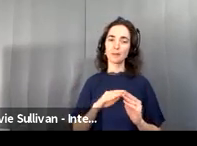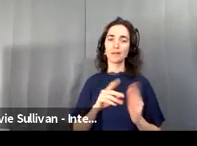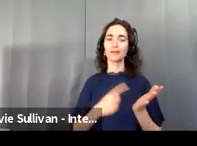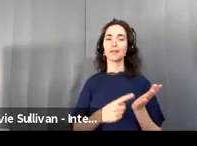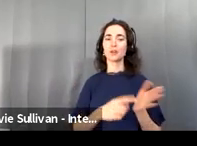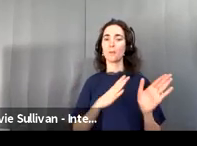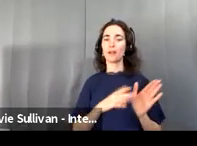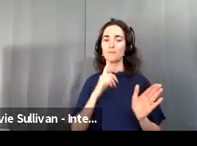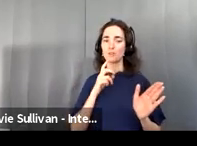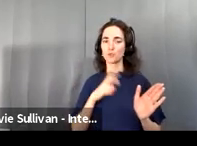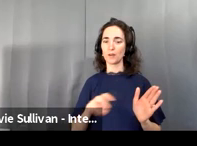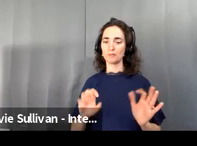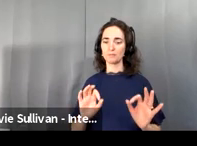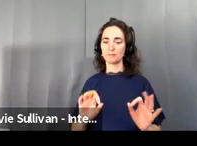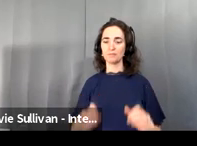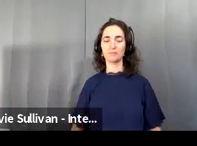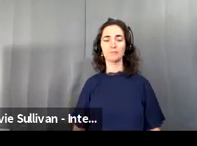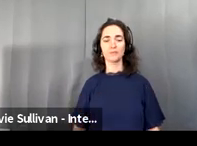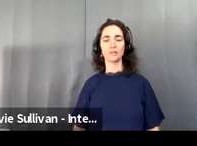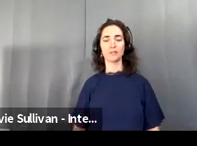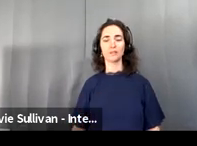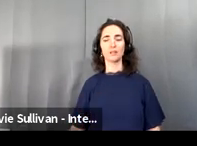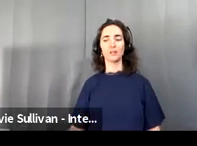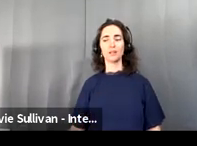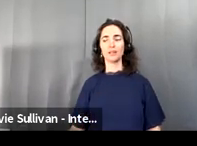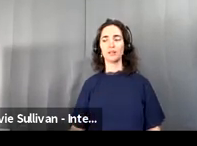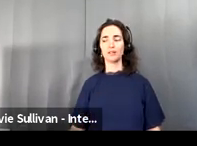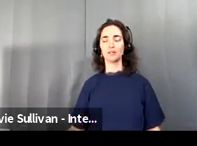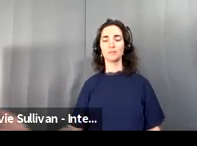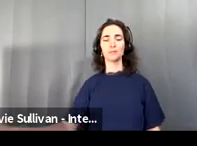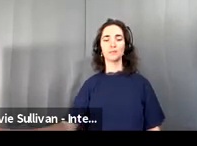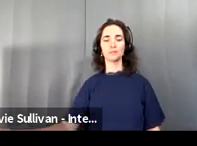Um, the regards to VR.